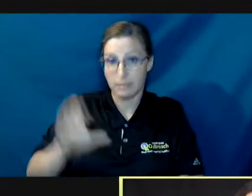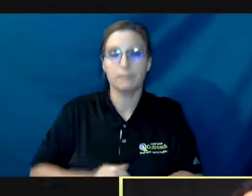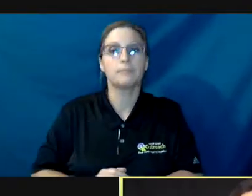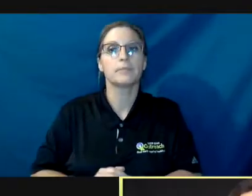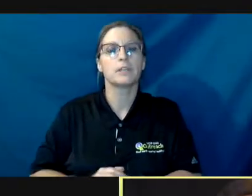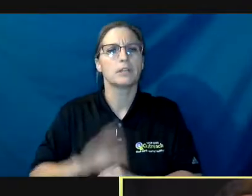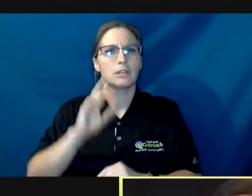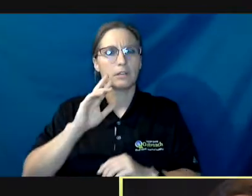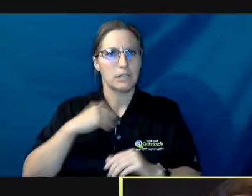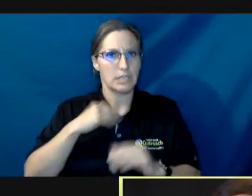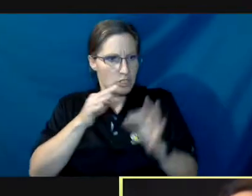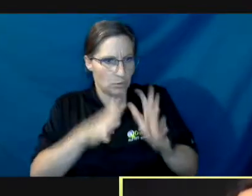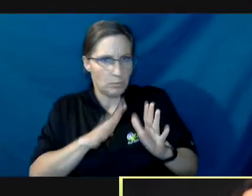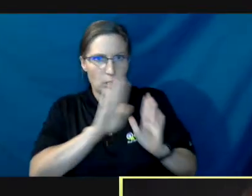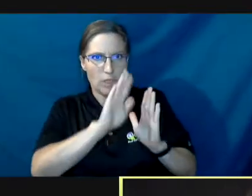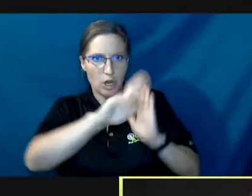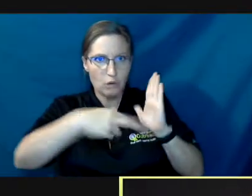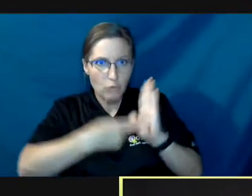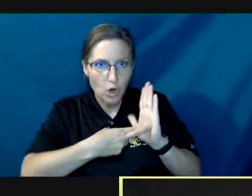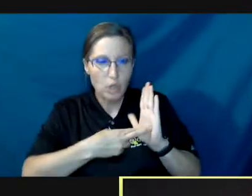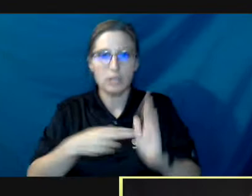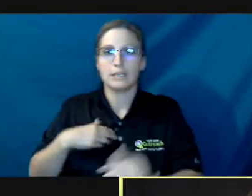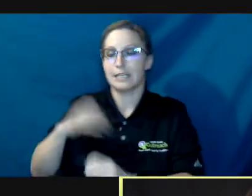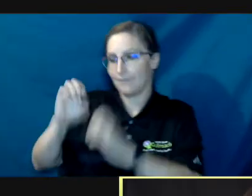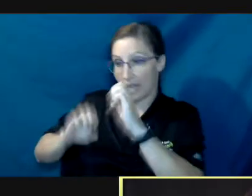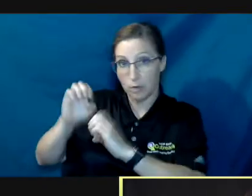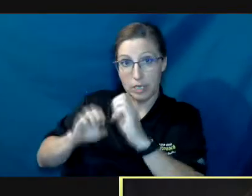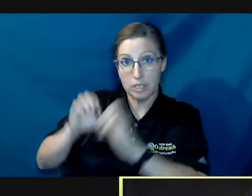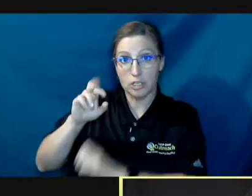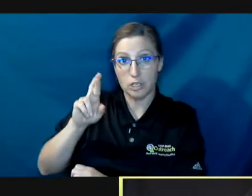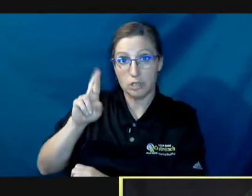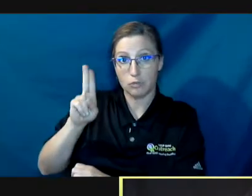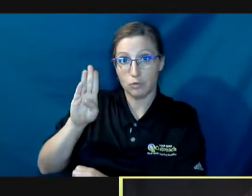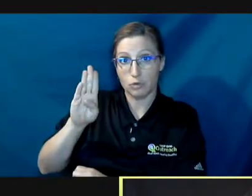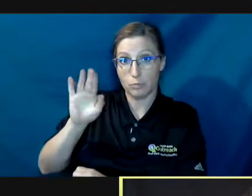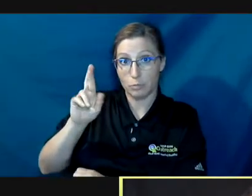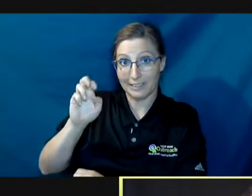The role of the interpreter and the evaluation rubric are documents that are hand in hand